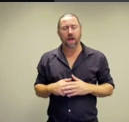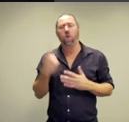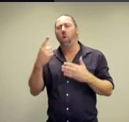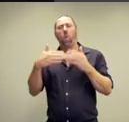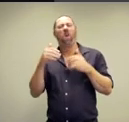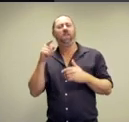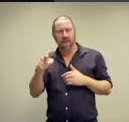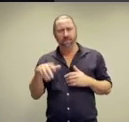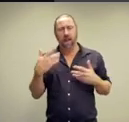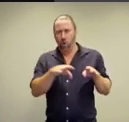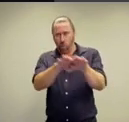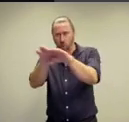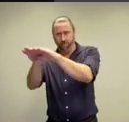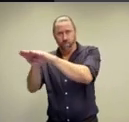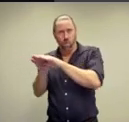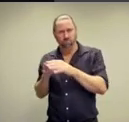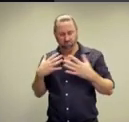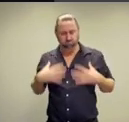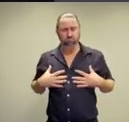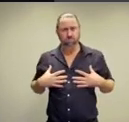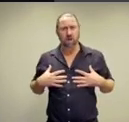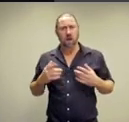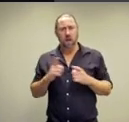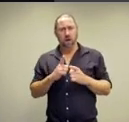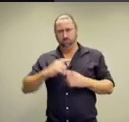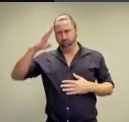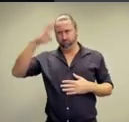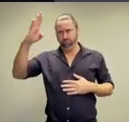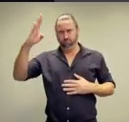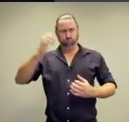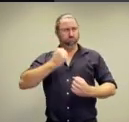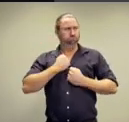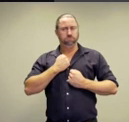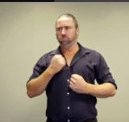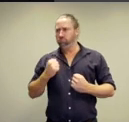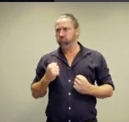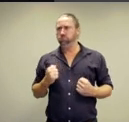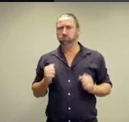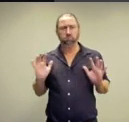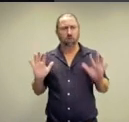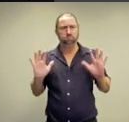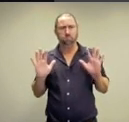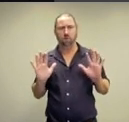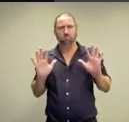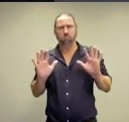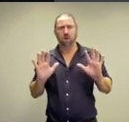organizers felt that the uniform was a really strong symbol of militancy